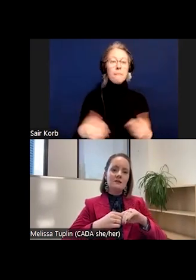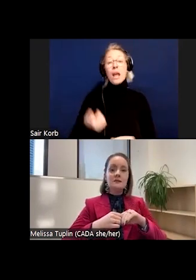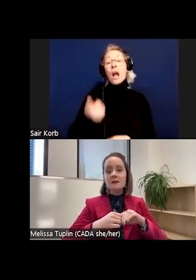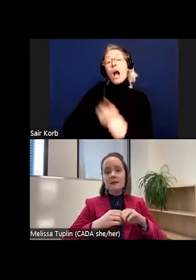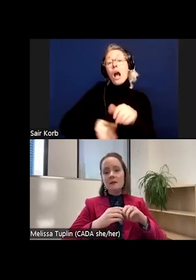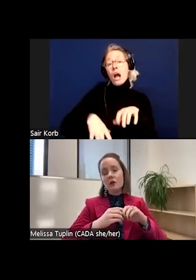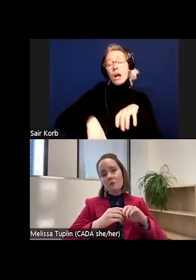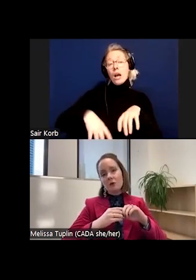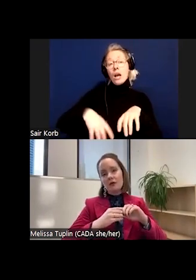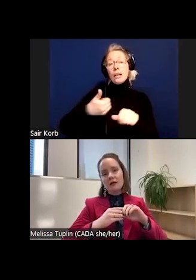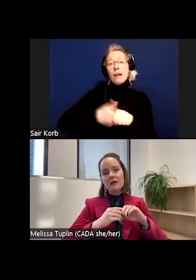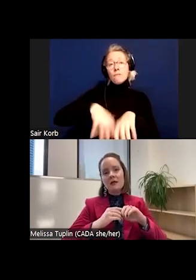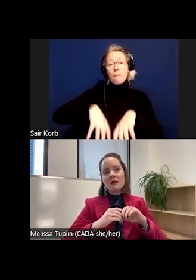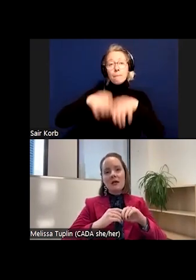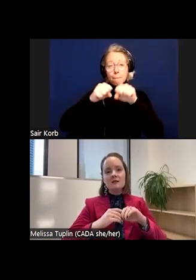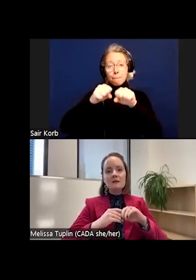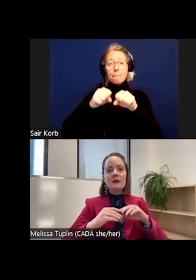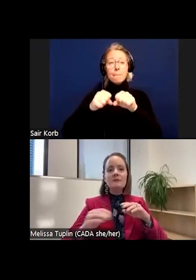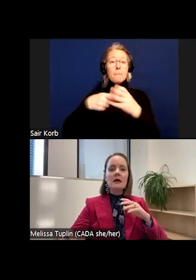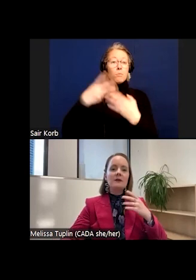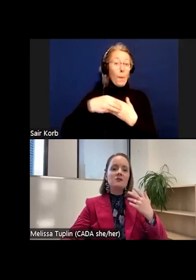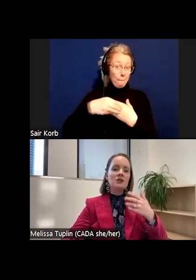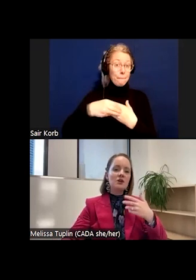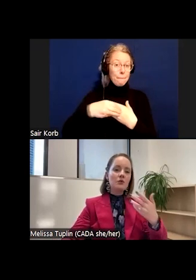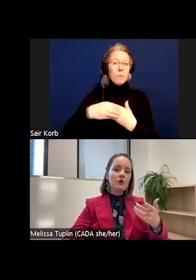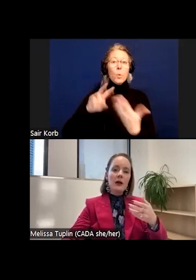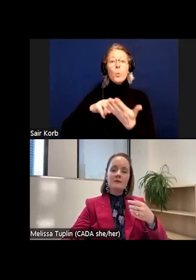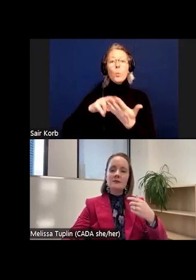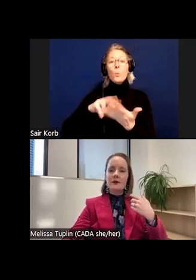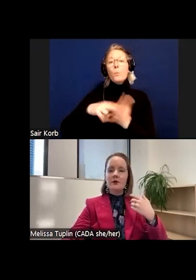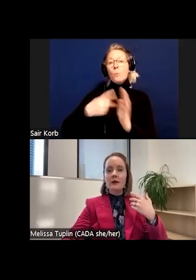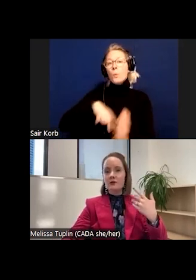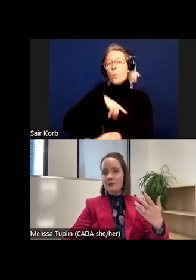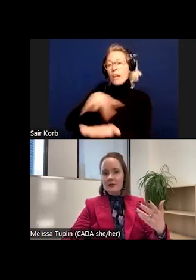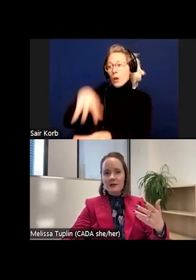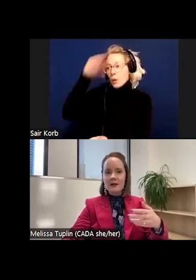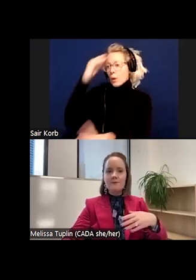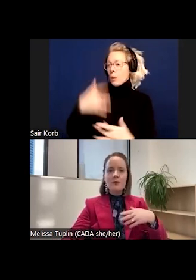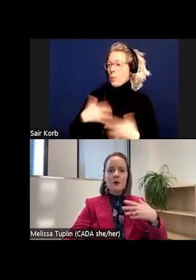is needed in the community and sometimes that means changing programs, their eligibility,